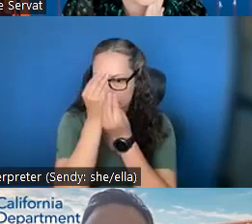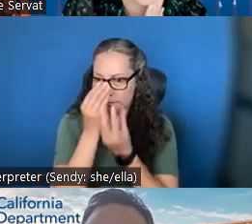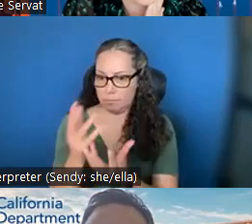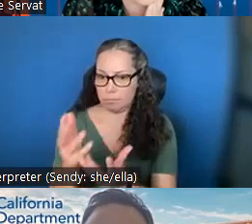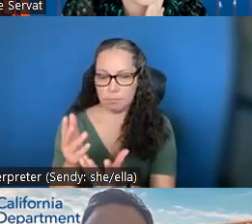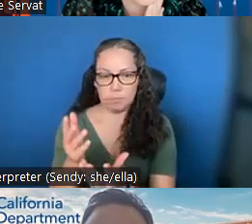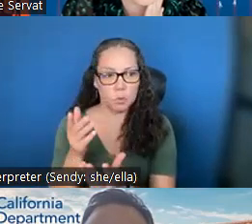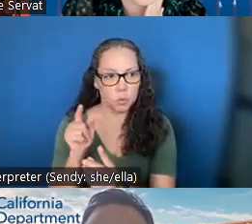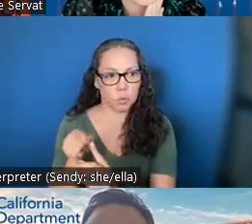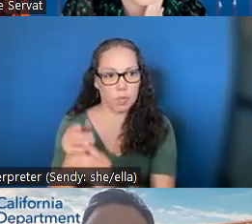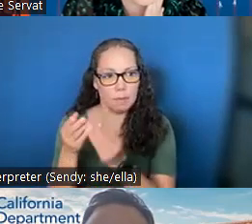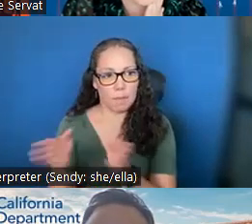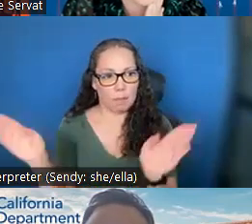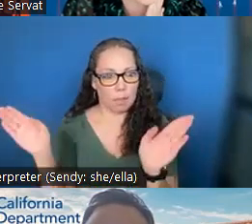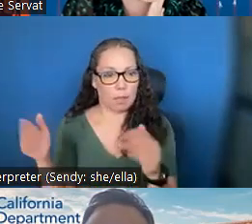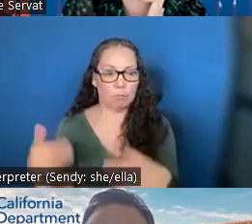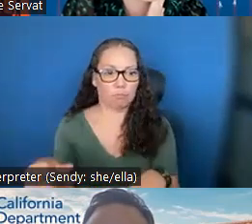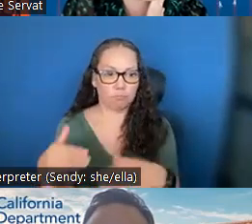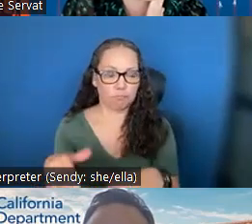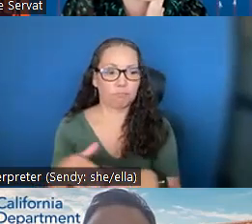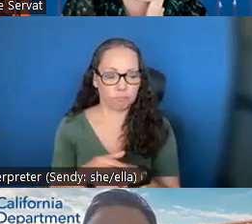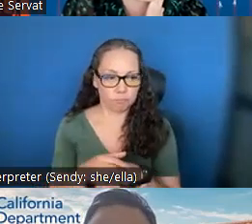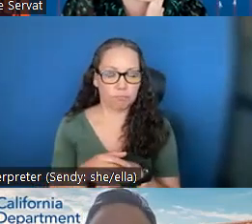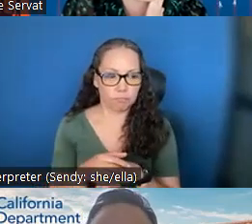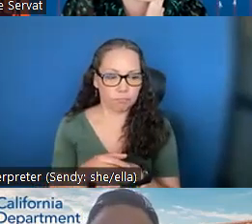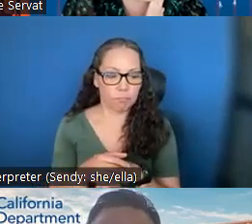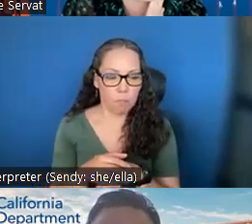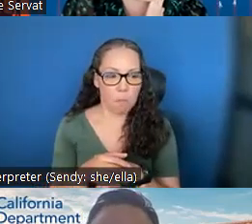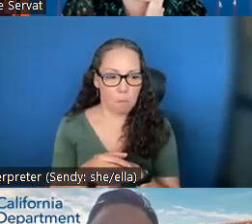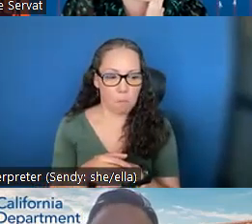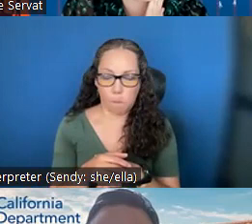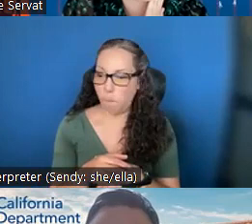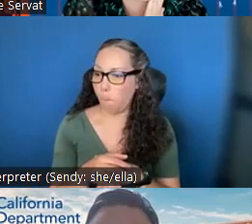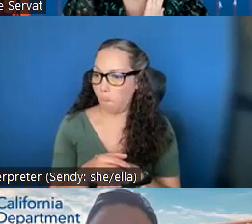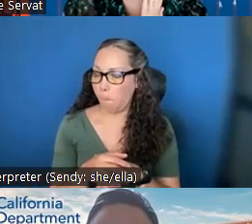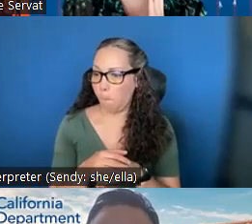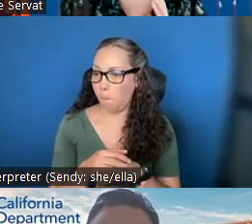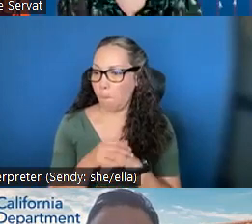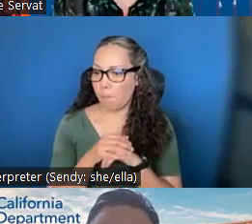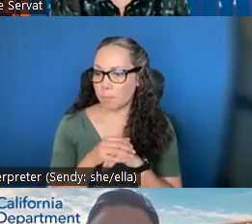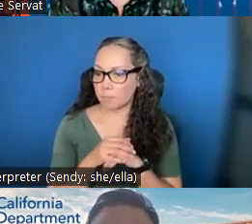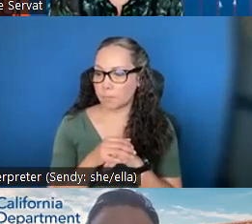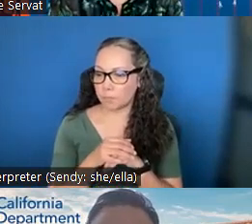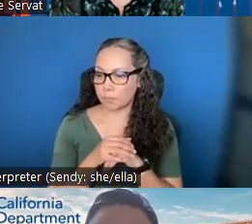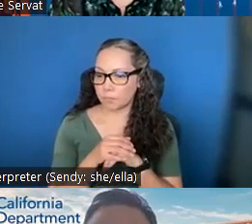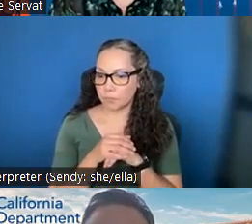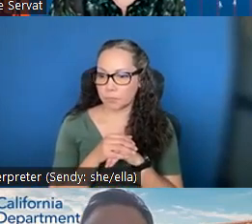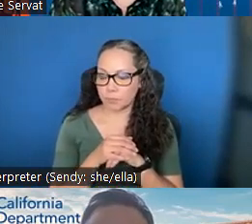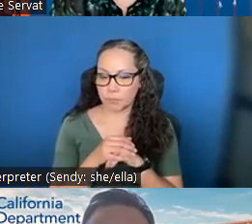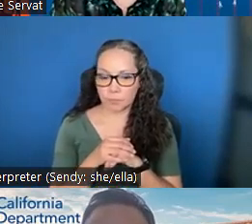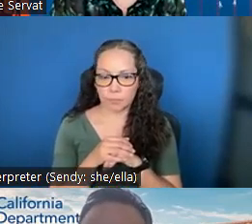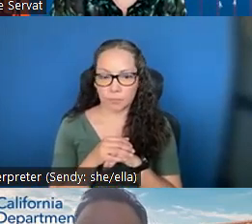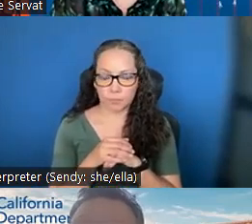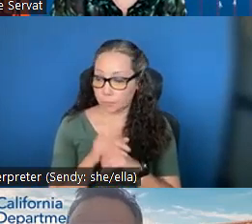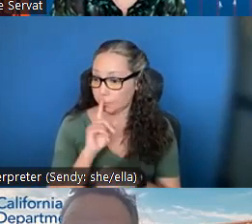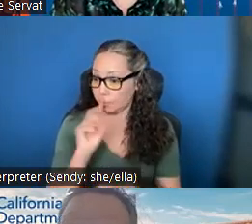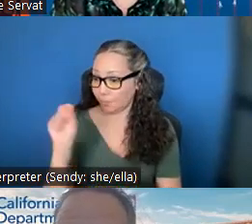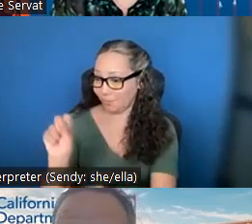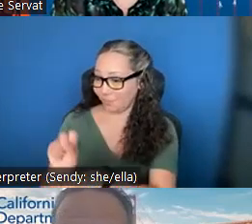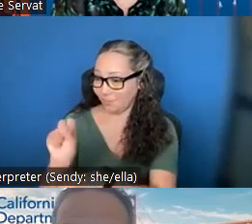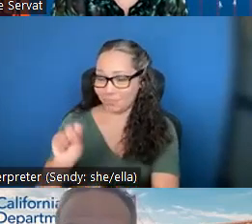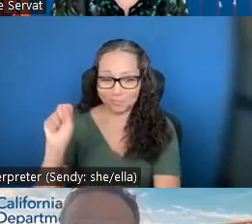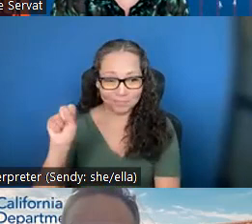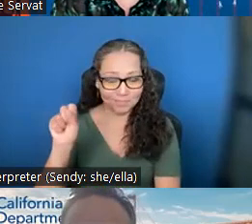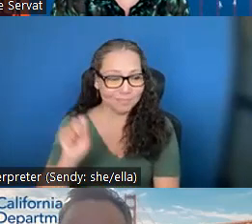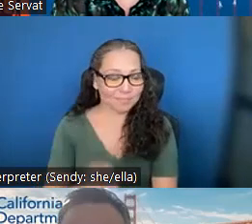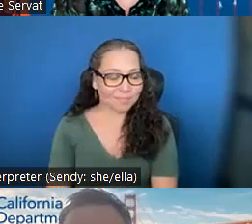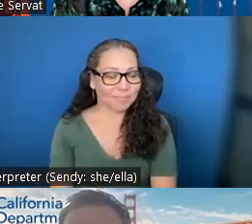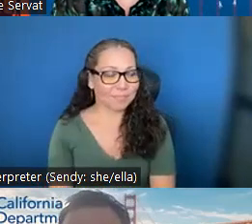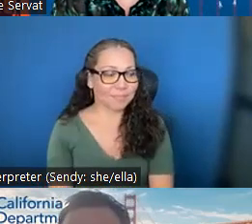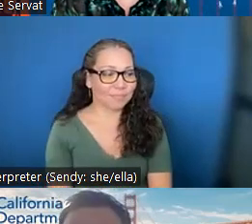generating absolutely Mark over to you well you know thank you all and I first want to return